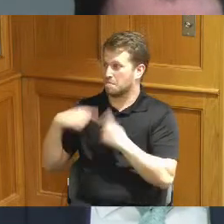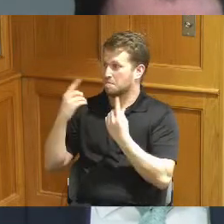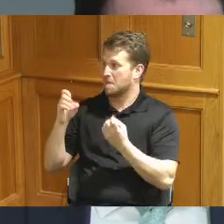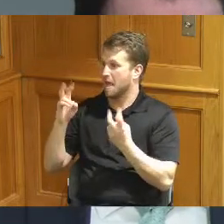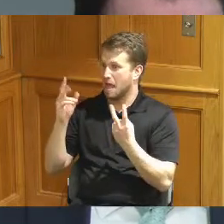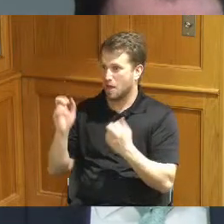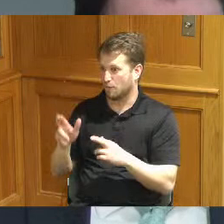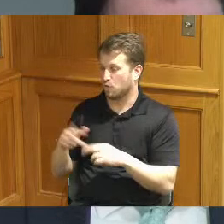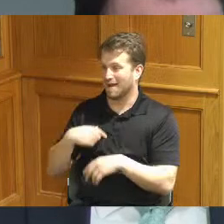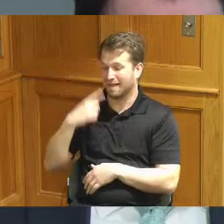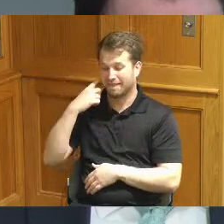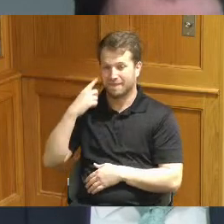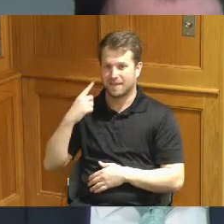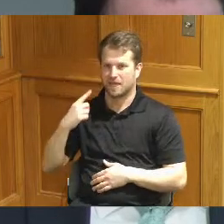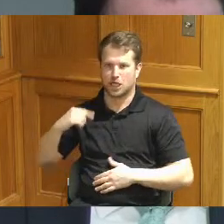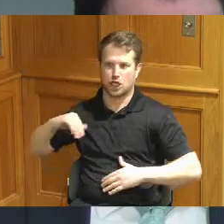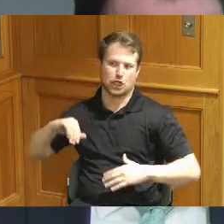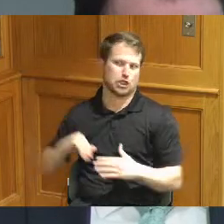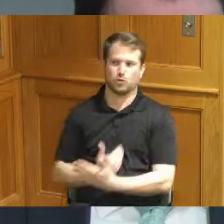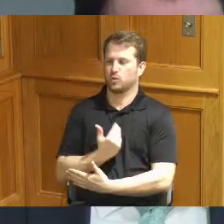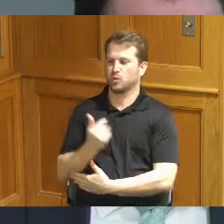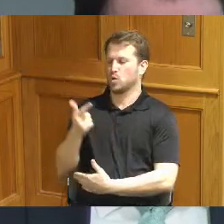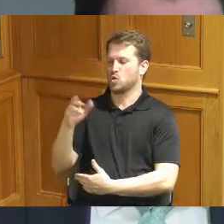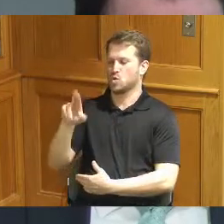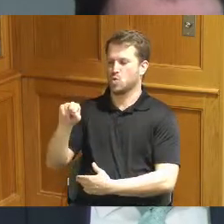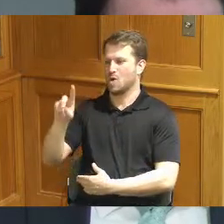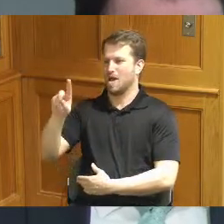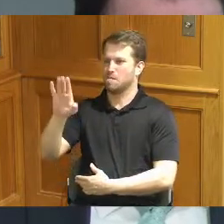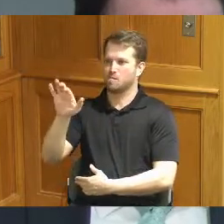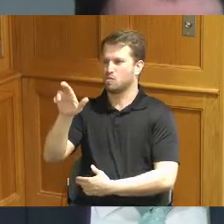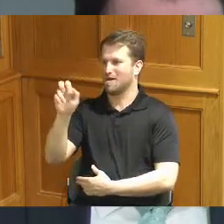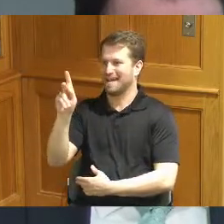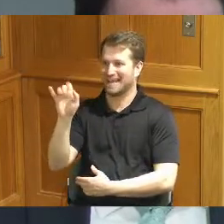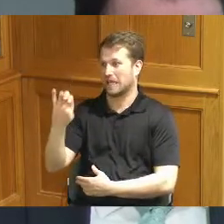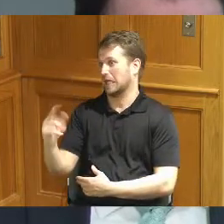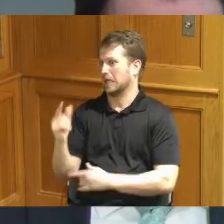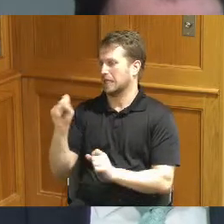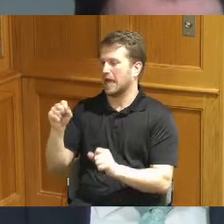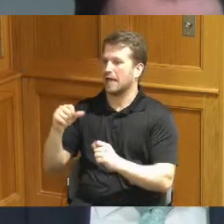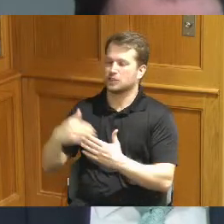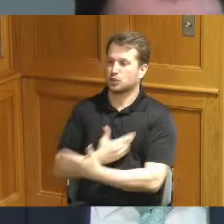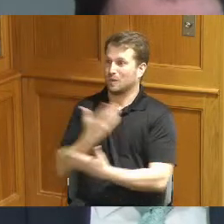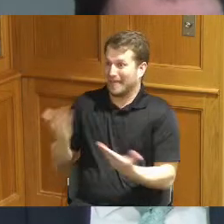it's groundbreaking not only here but nationally as well so we look forward to continuing to work